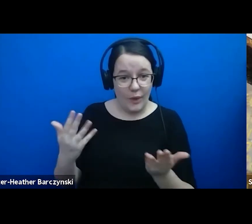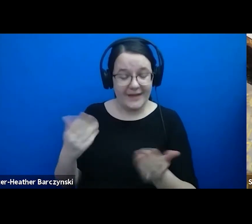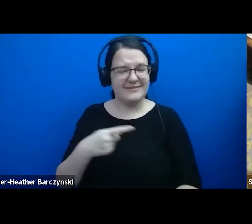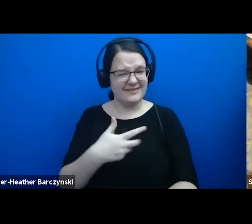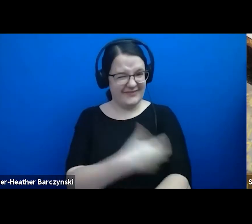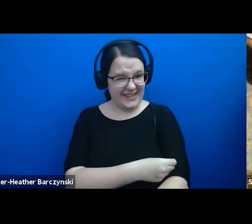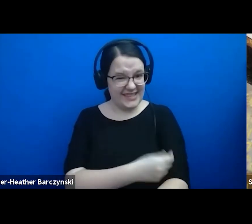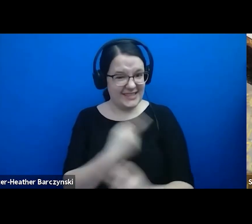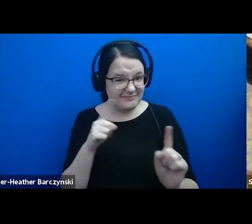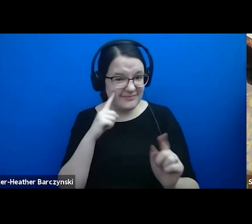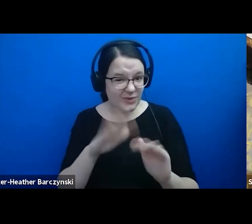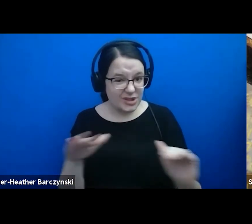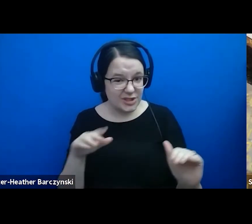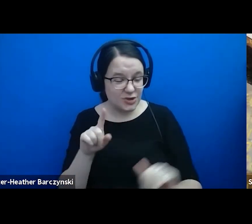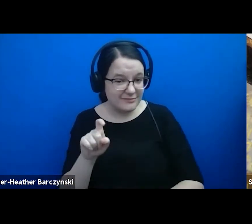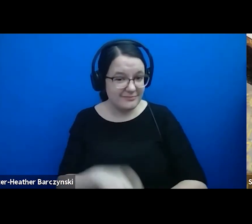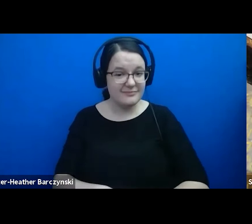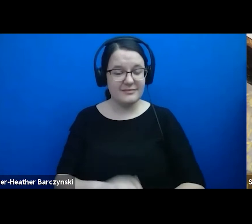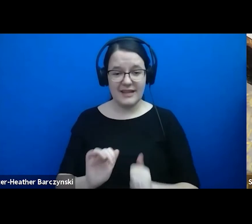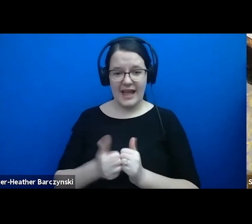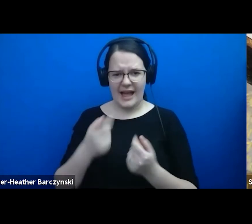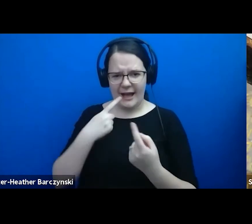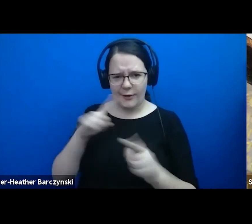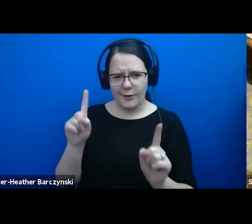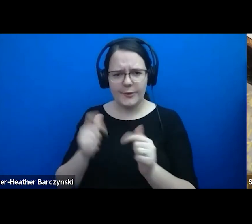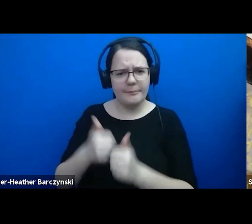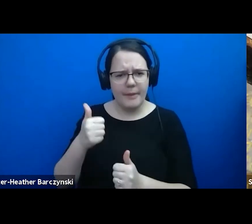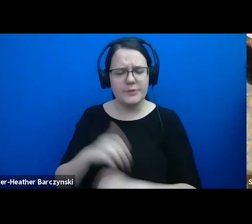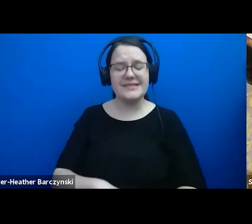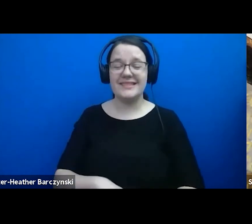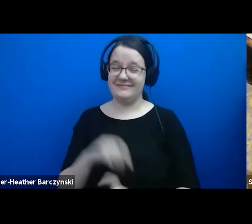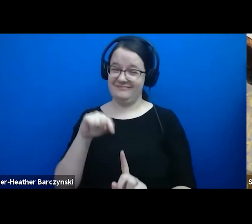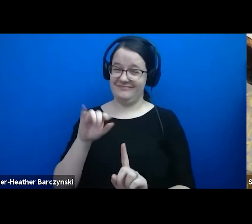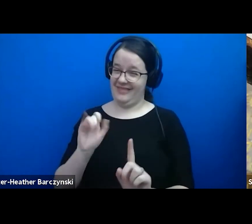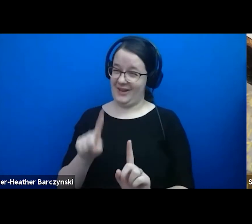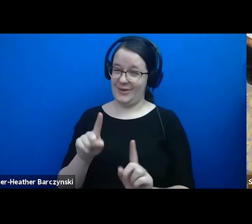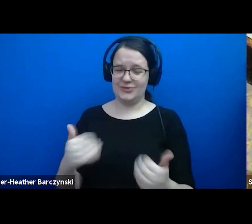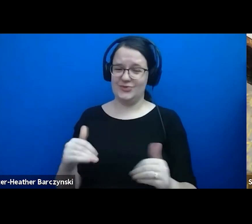um how are they most effective and there are that's a really uh important question and so